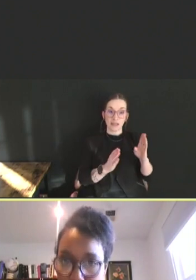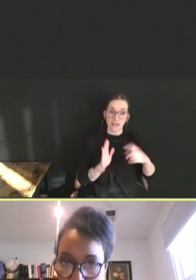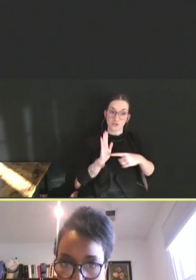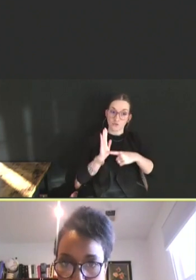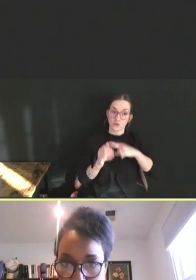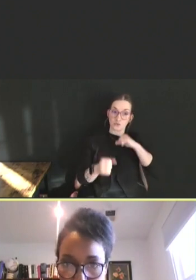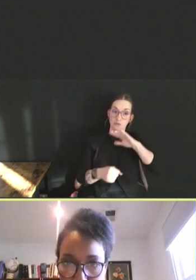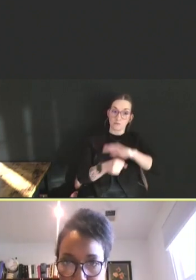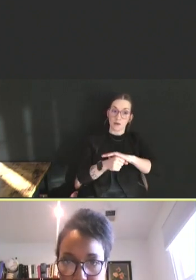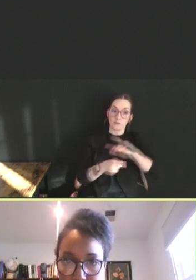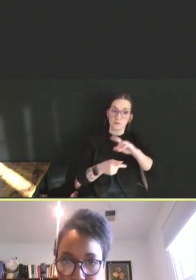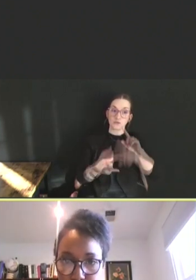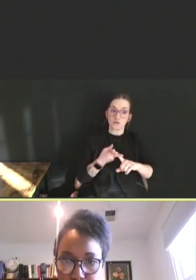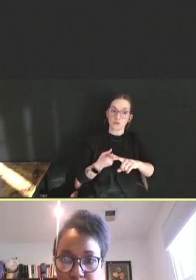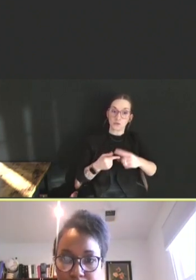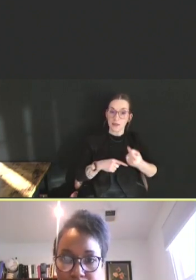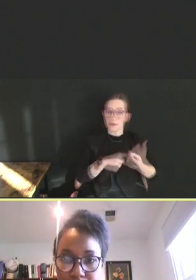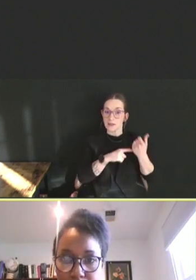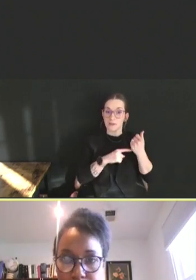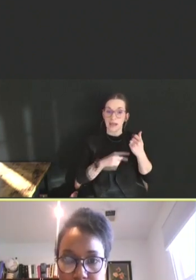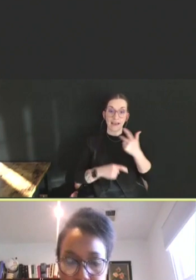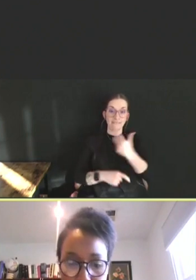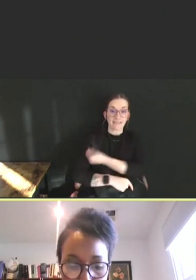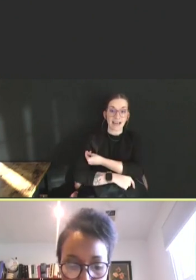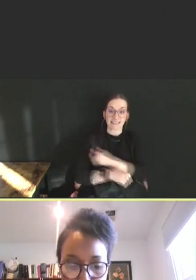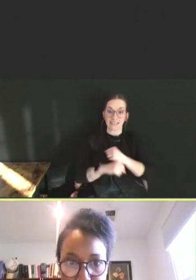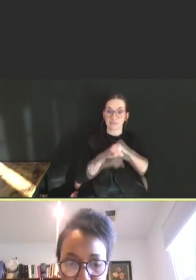preventable diseases. Next slide, please.